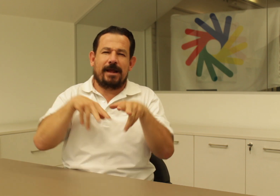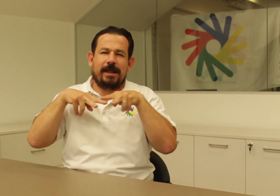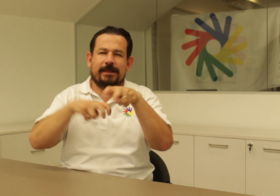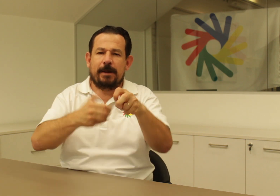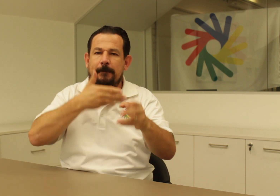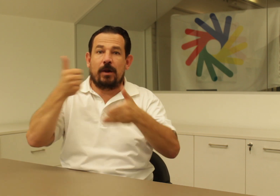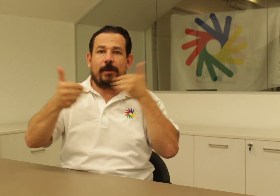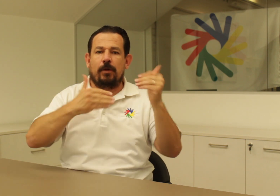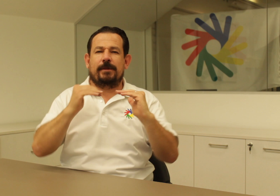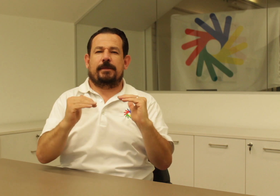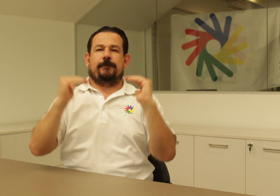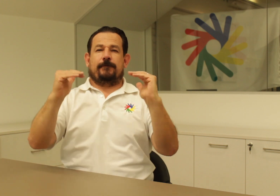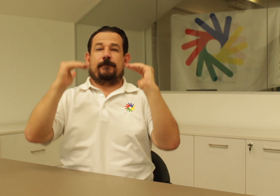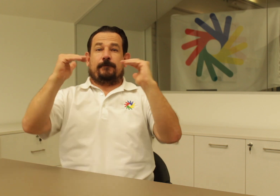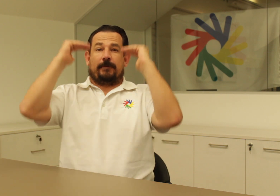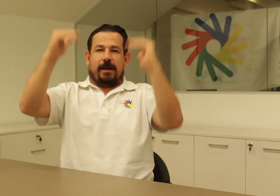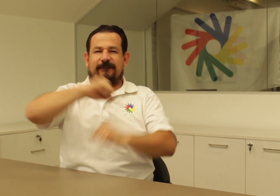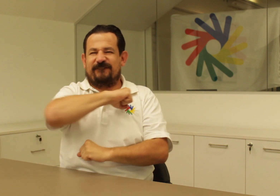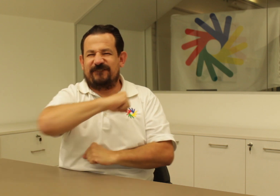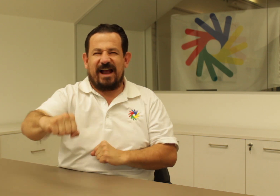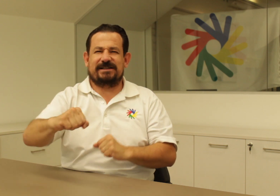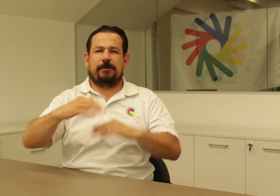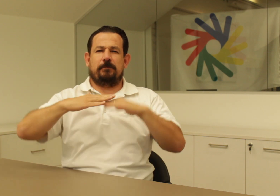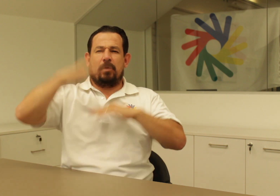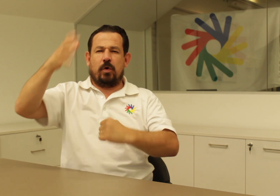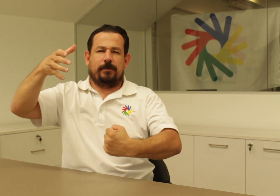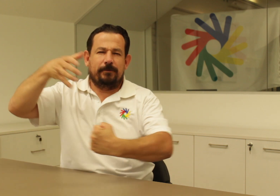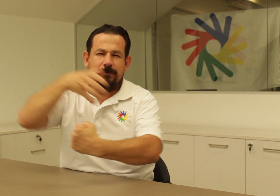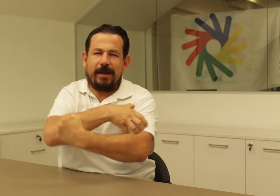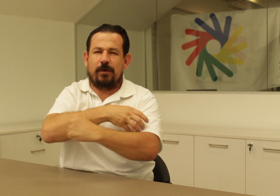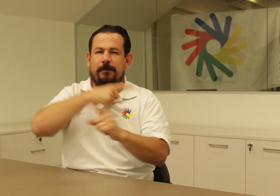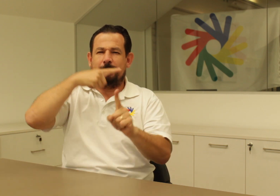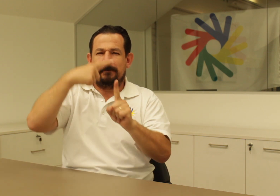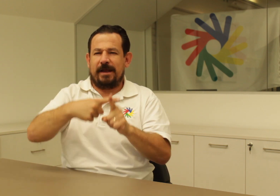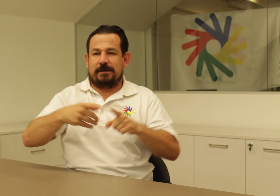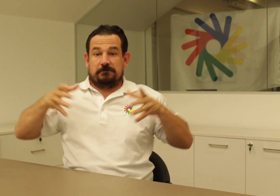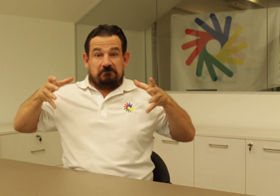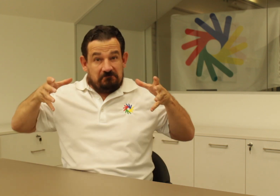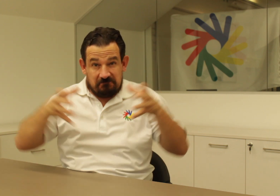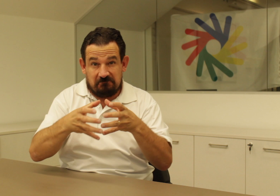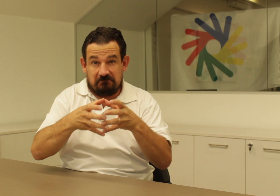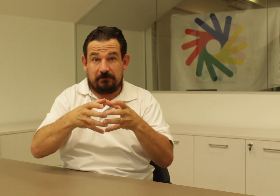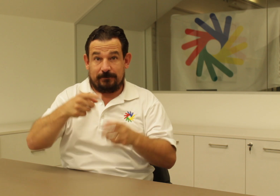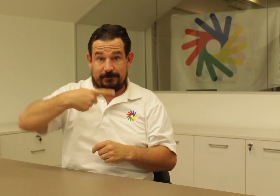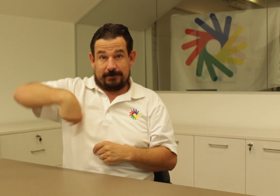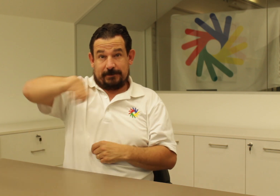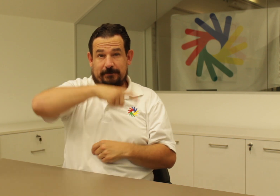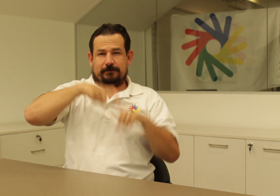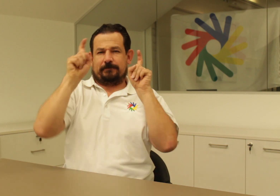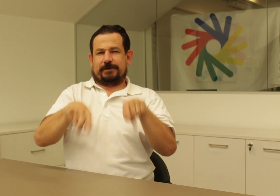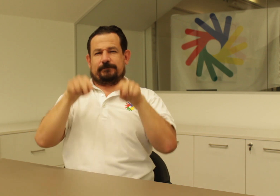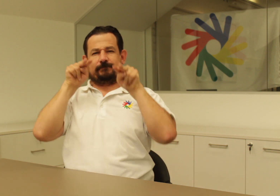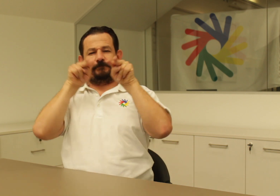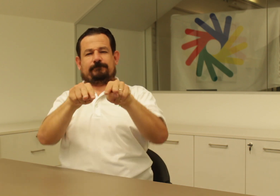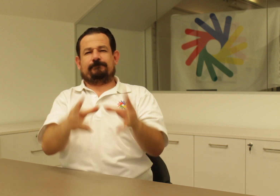be faster, and more powerful and by coming together, we must see,